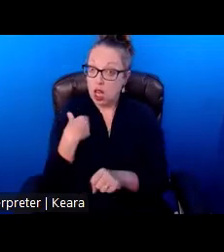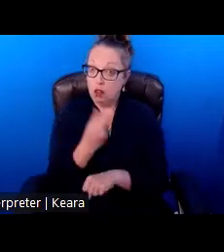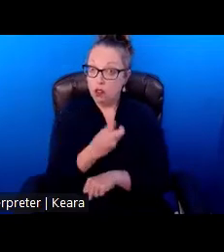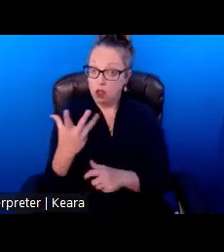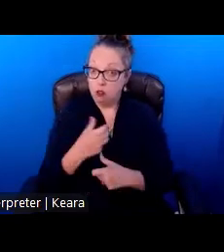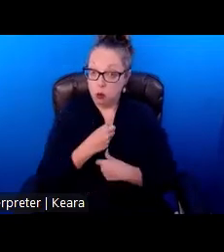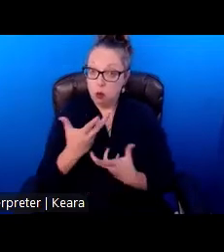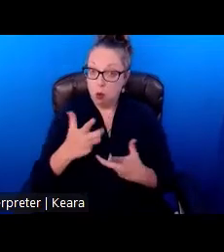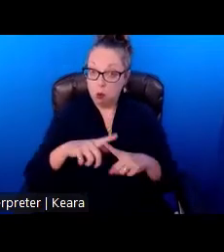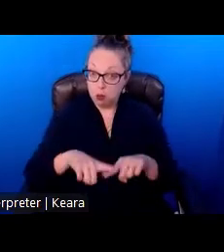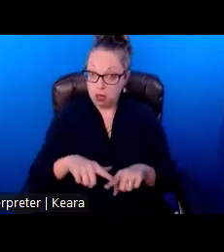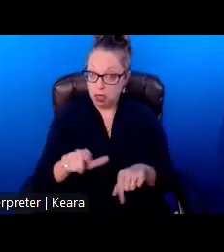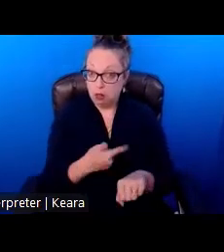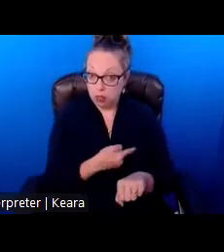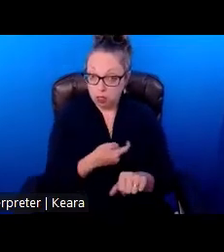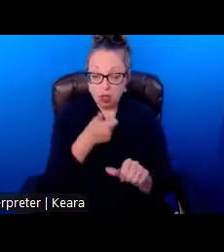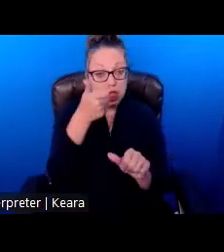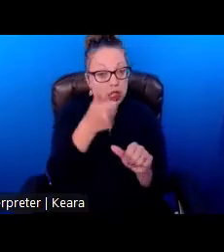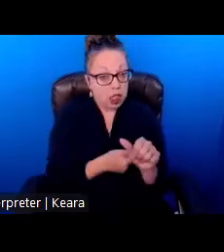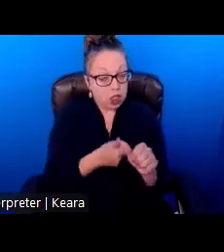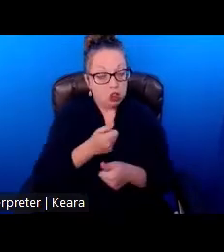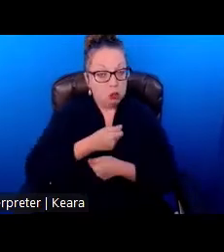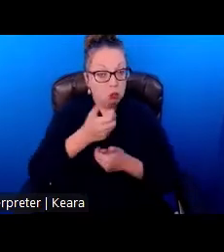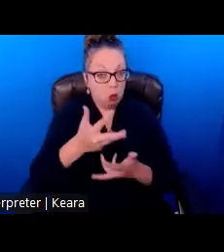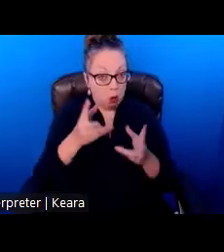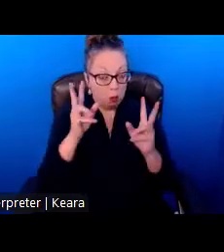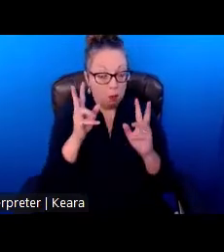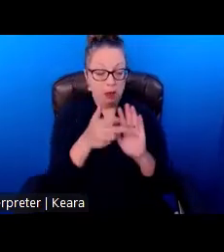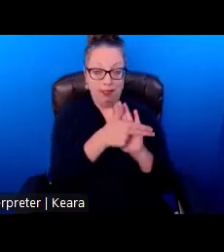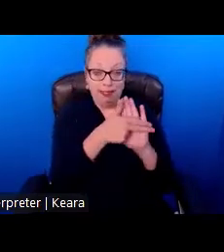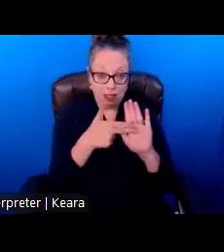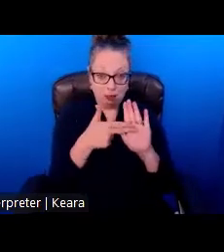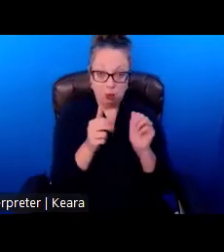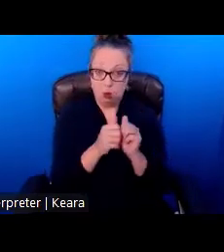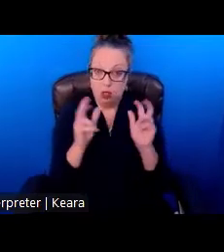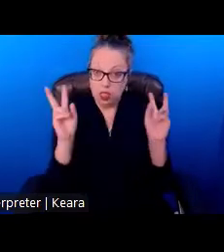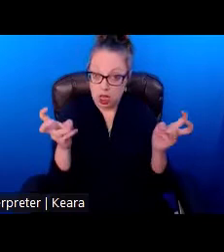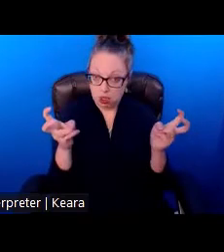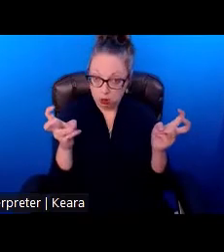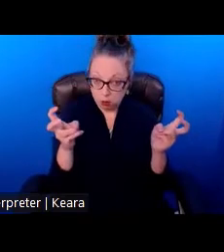Each poem must be clearly labeled with a title. All poems in the manuscript must have been